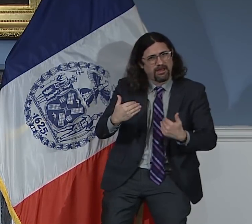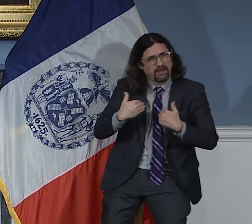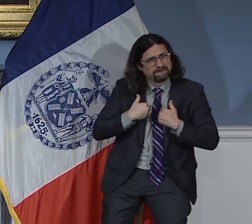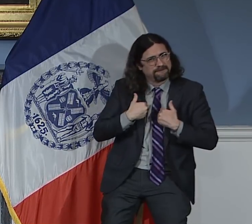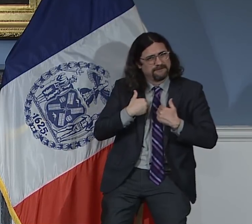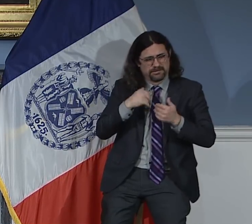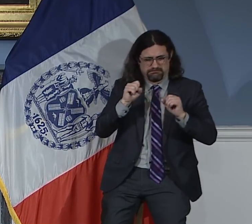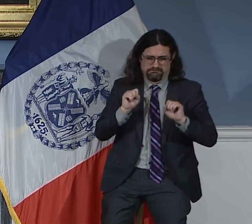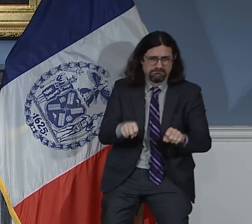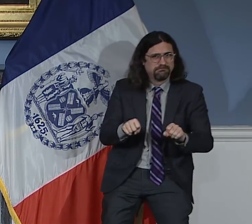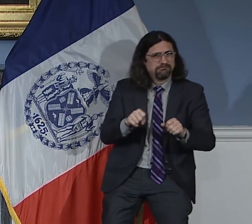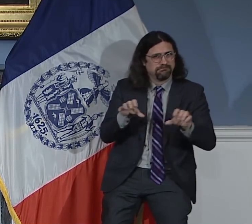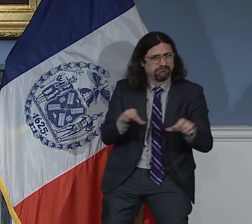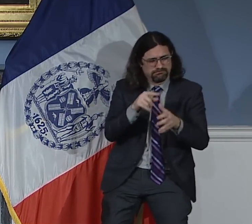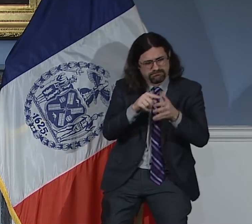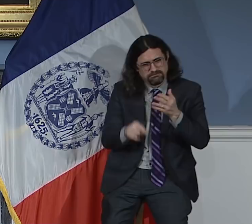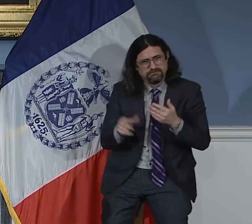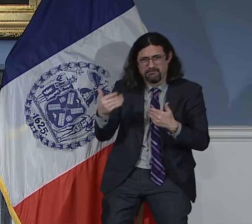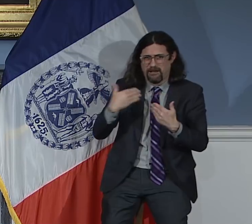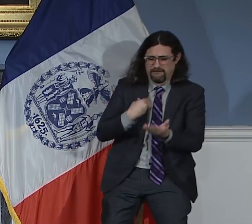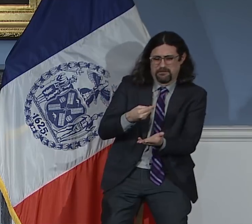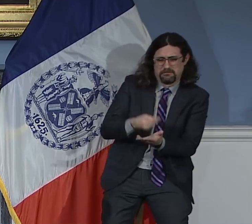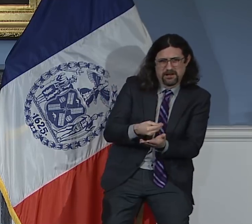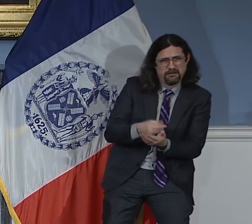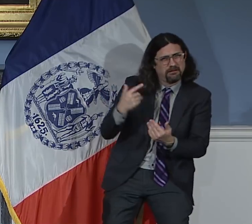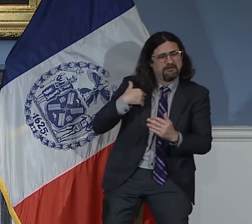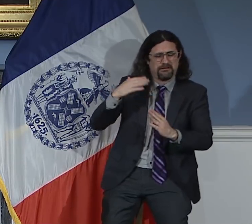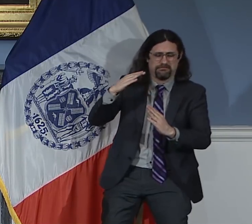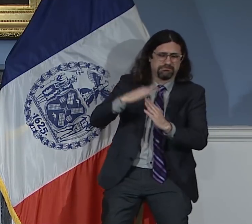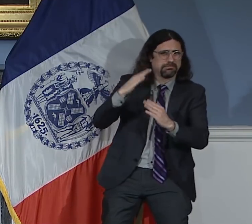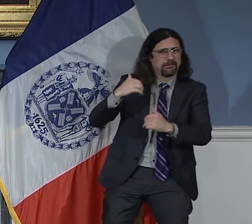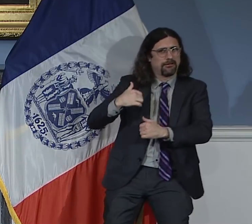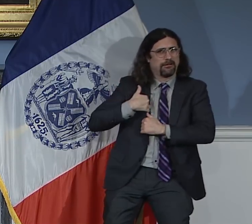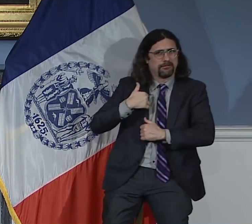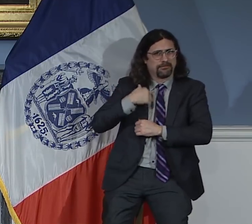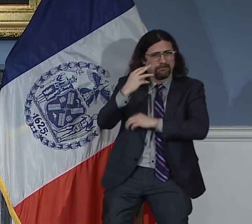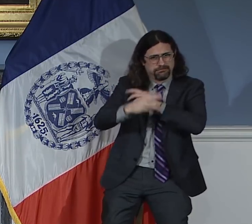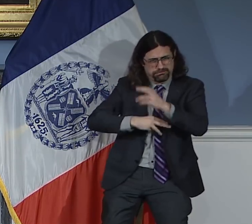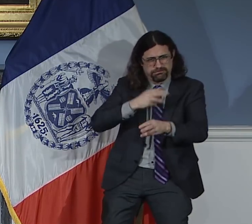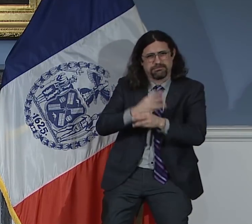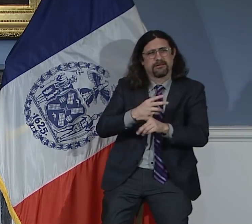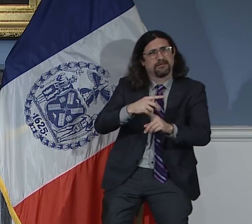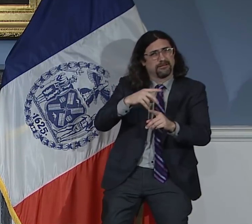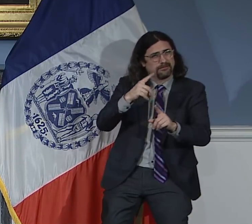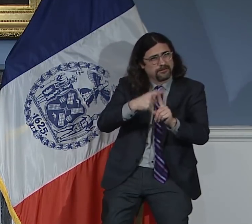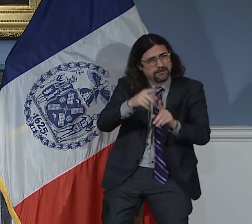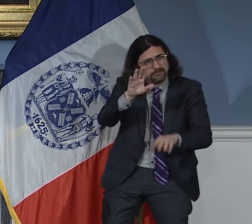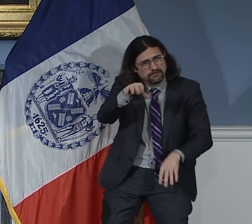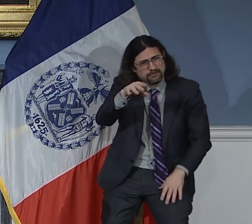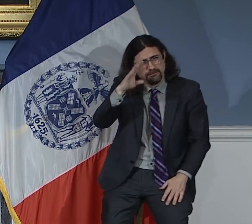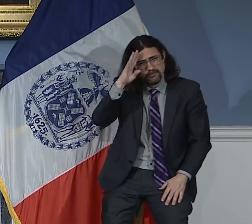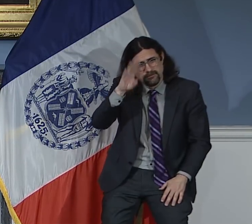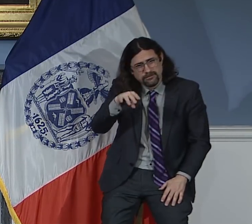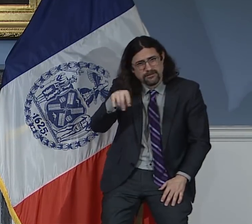LARGEST BY FAR. EXTRAORDINARY RESOCURESUN LKEI THE CITY OR THE STATE. IALAWYSAY S I T VERY BLUNTLY.